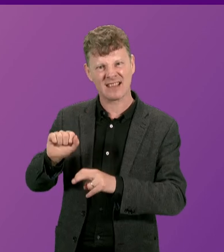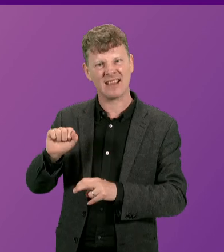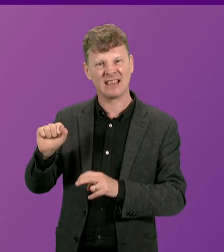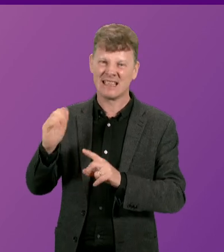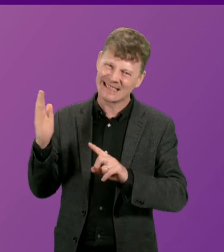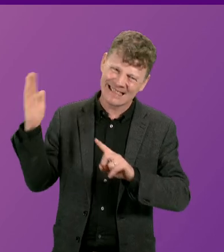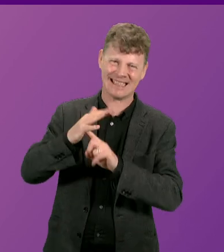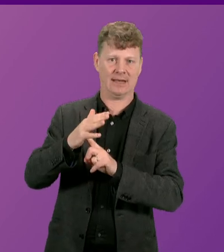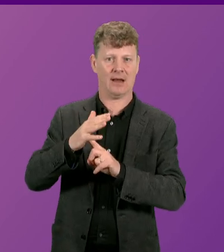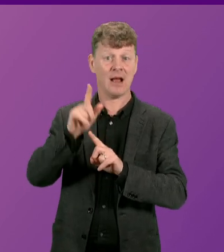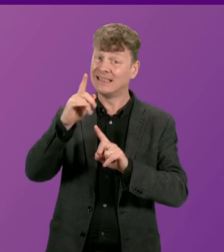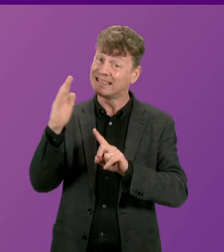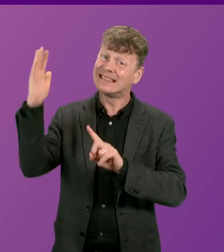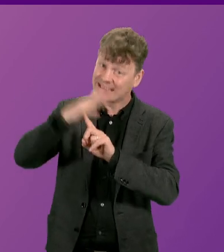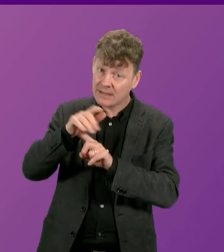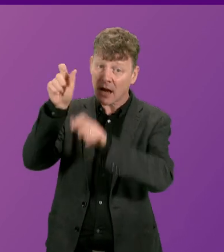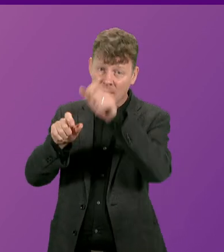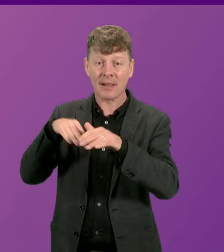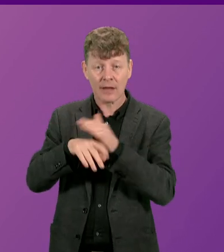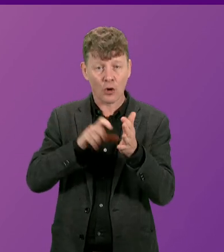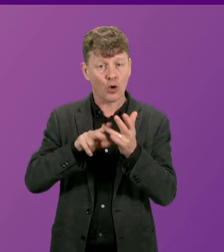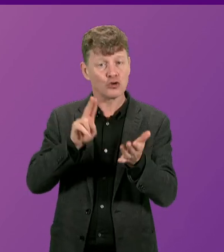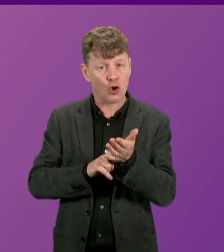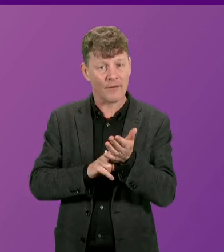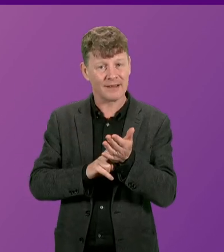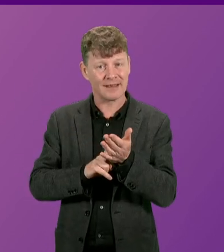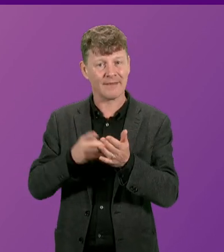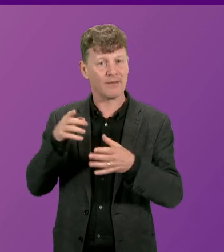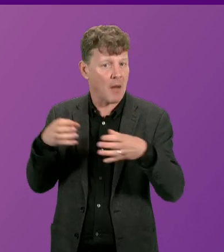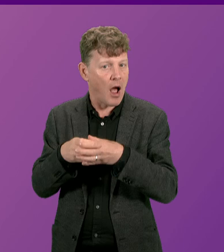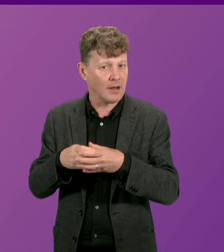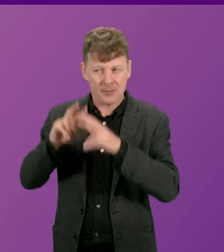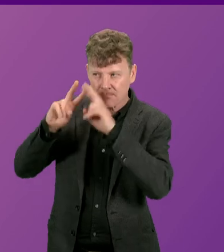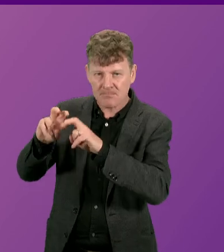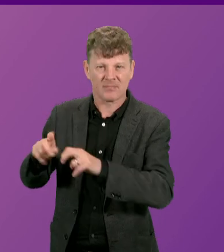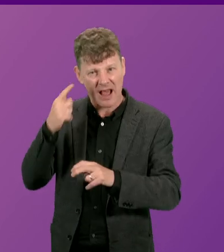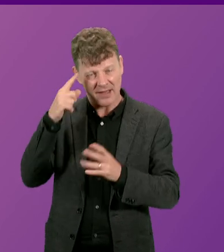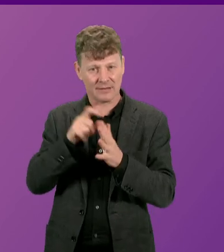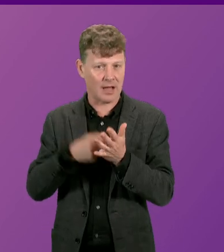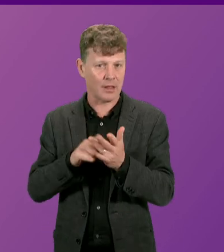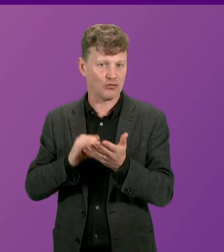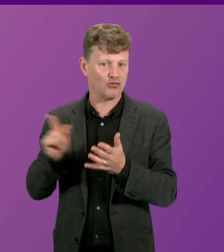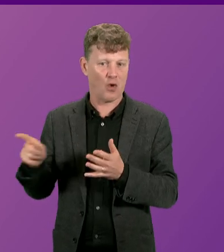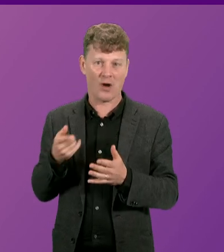figures in the Conservative and Unionist Party. I think that Douglas Ross is on thin ground.